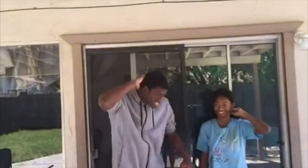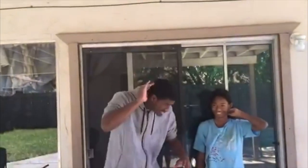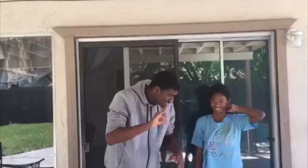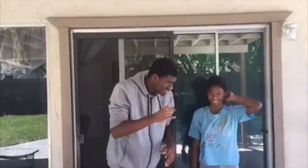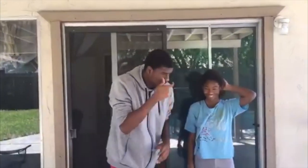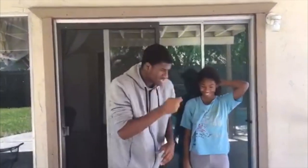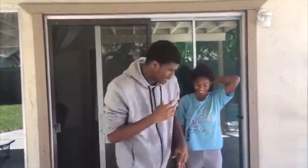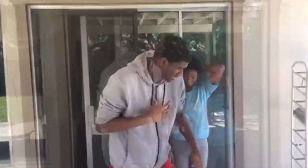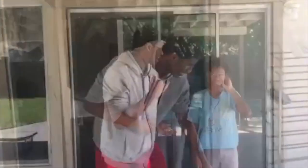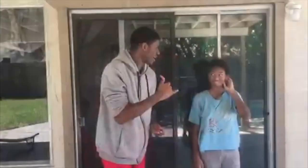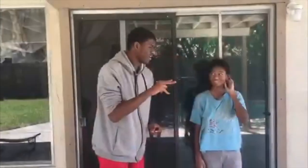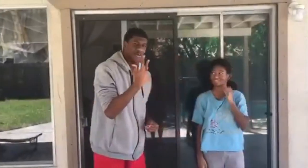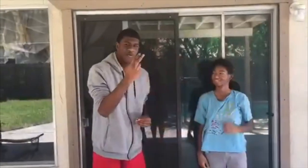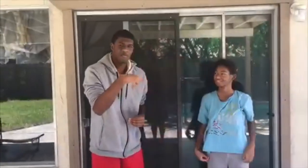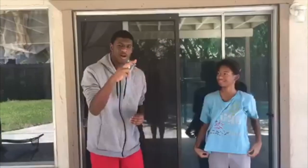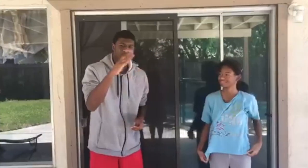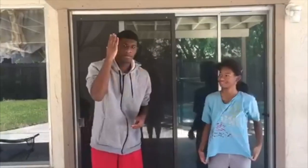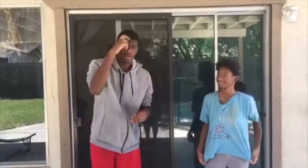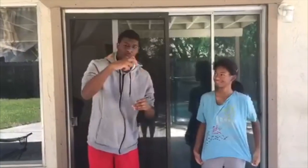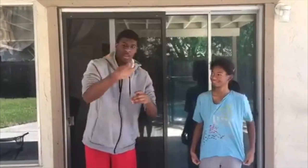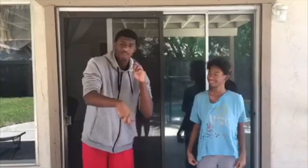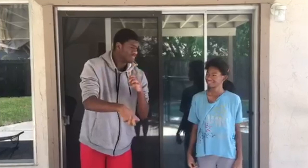Interesting… Now, the third round will be tough, ready?